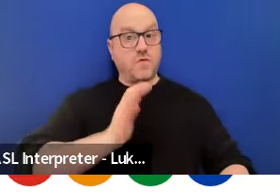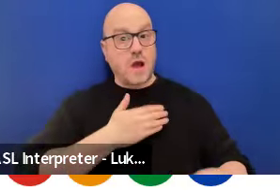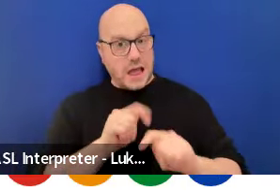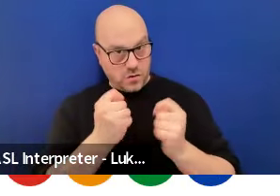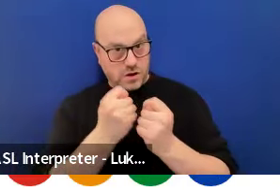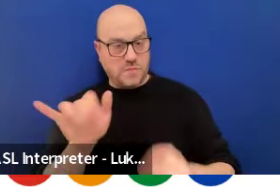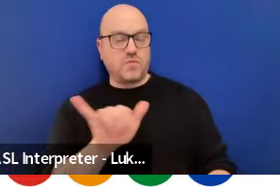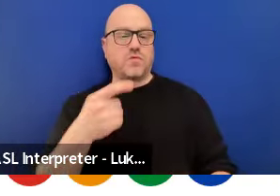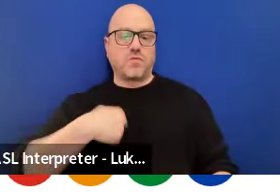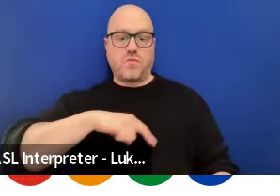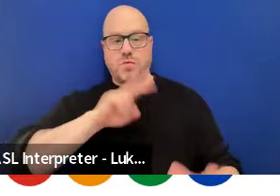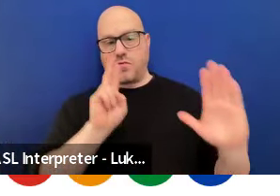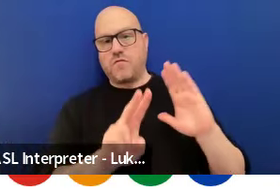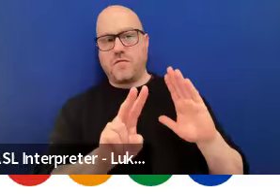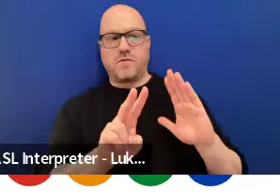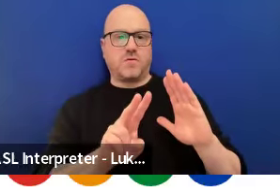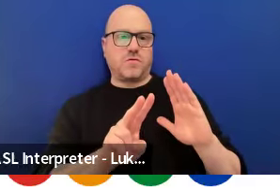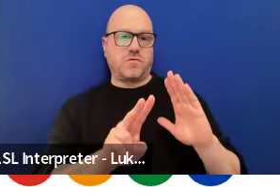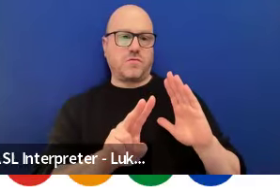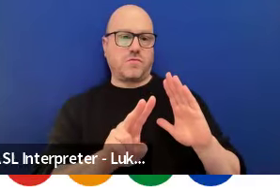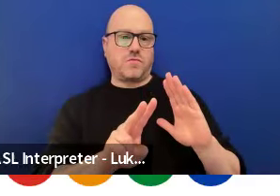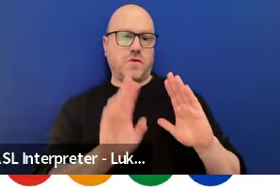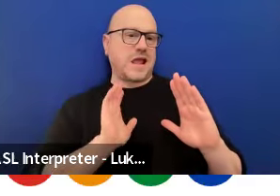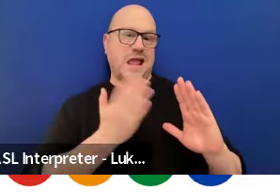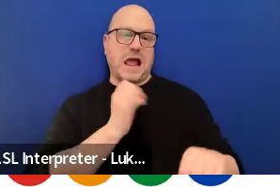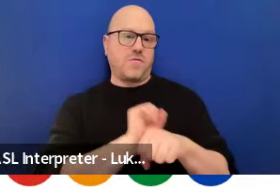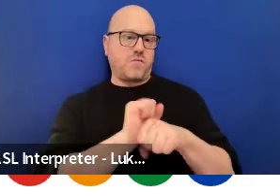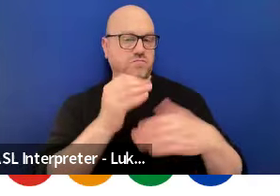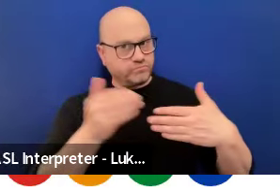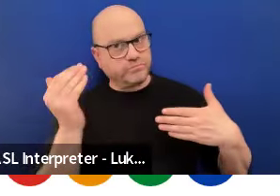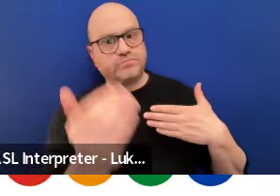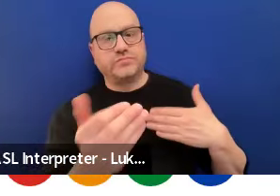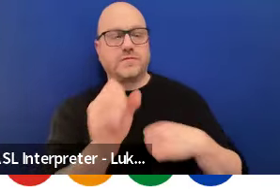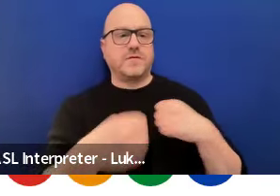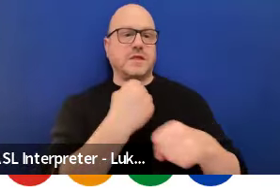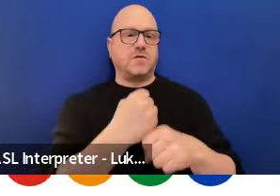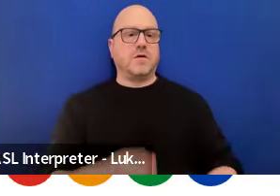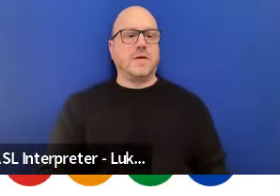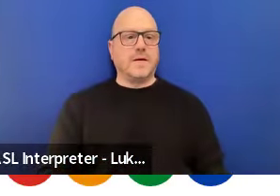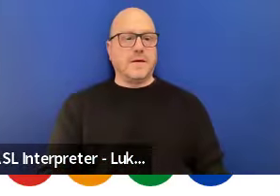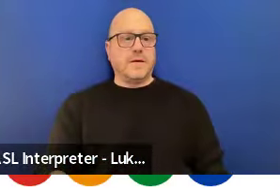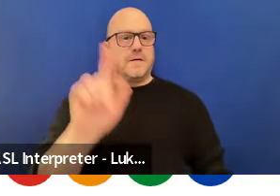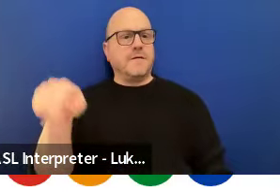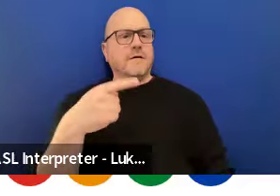THEY REPRESENT SOME OF THE BIG FOCUS AREAS FOR OUR TEAM AS WE LOOK FORWARD TO WHAT WE ARE GOING TO WORK ON FOR THE REST OF THE